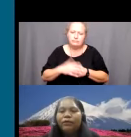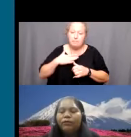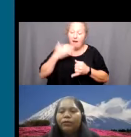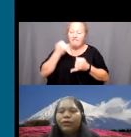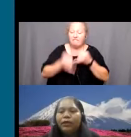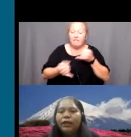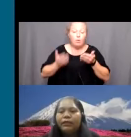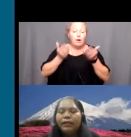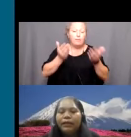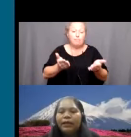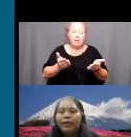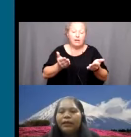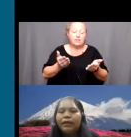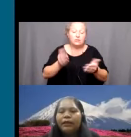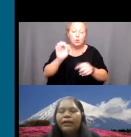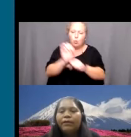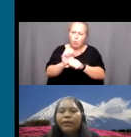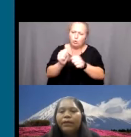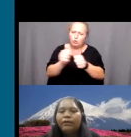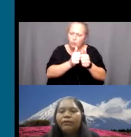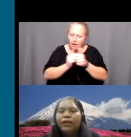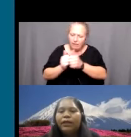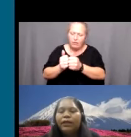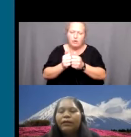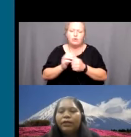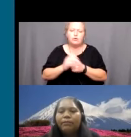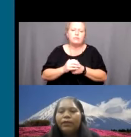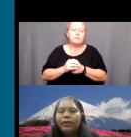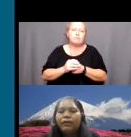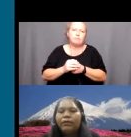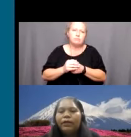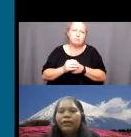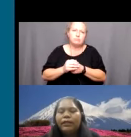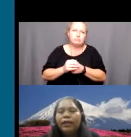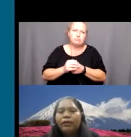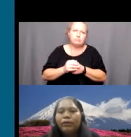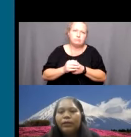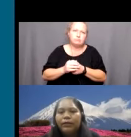together to make the information reachable to everyone culturally and